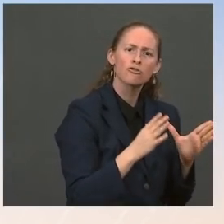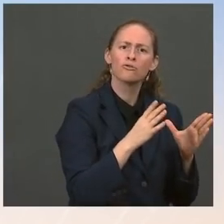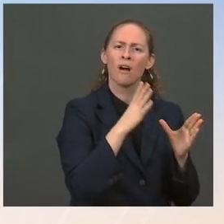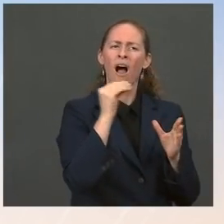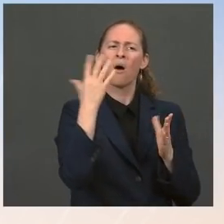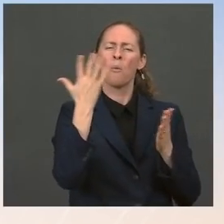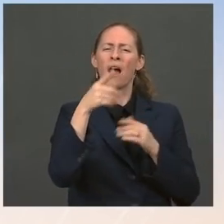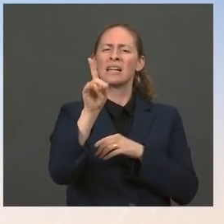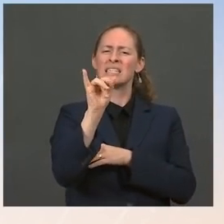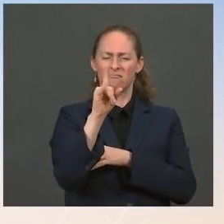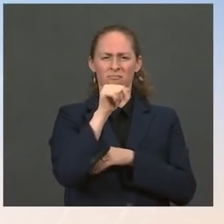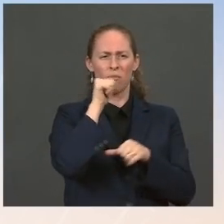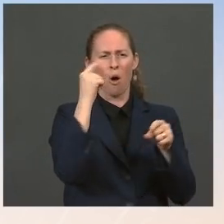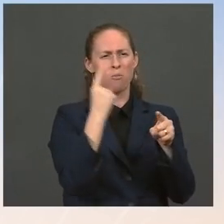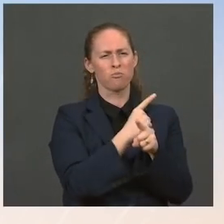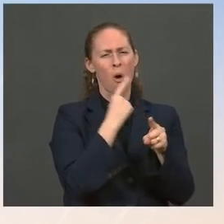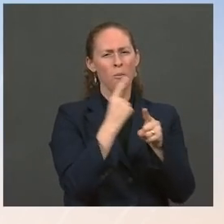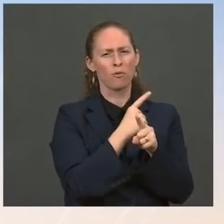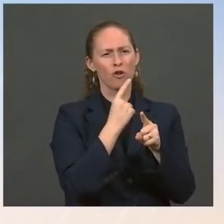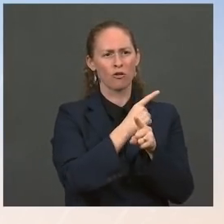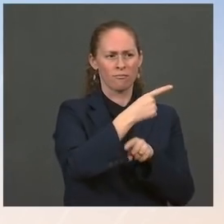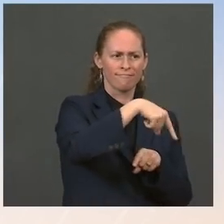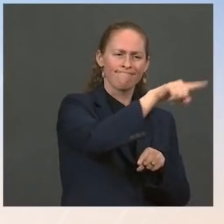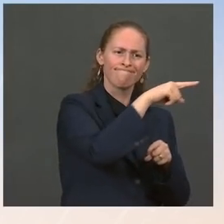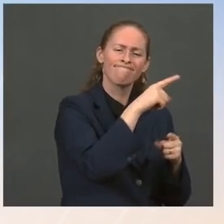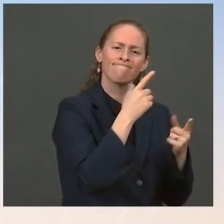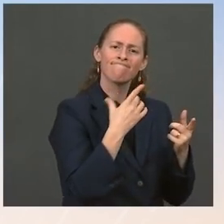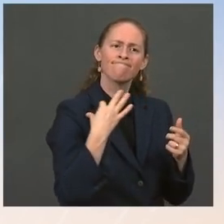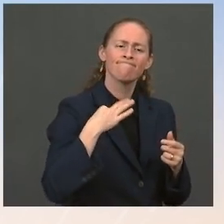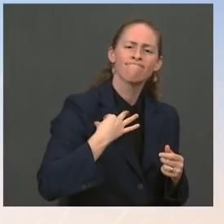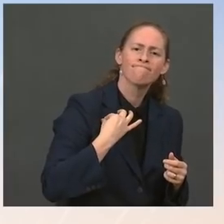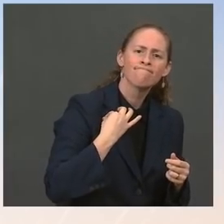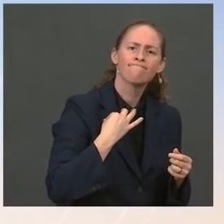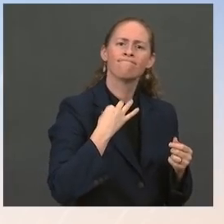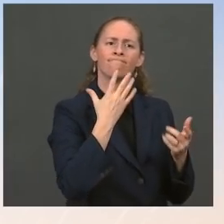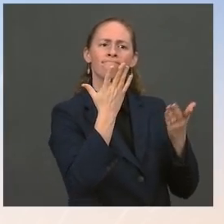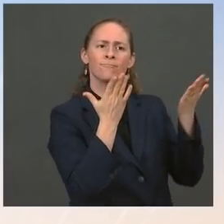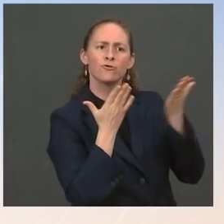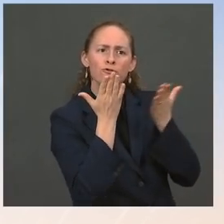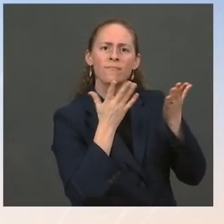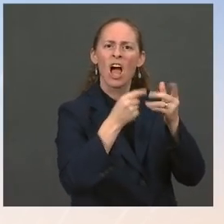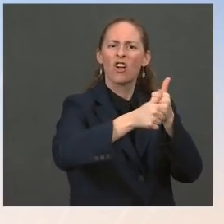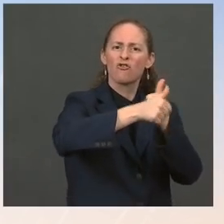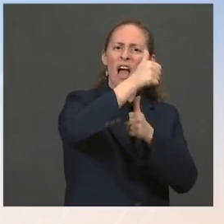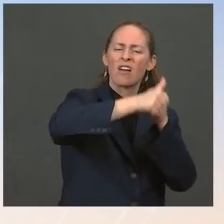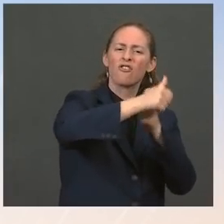threats against members of the school board. Regardless of the reasoning, threats and violence